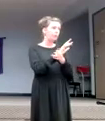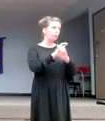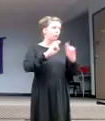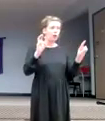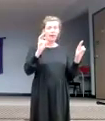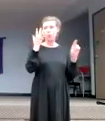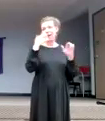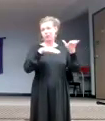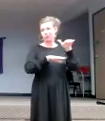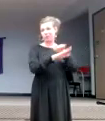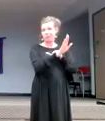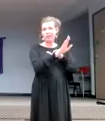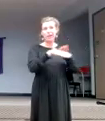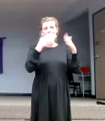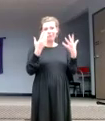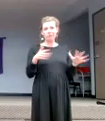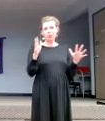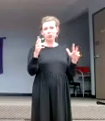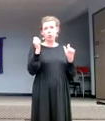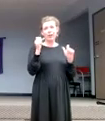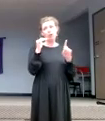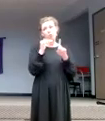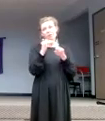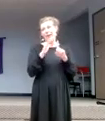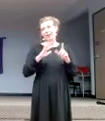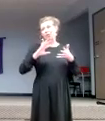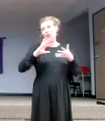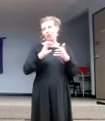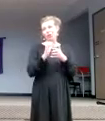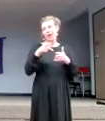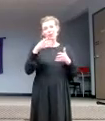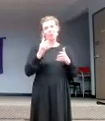you in and out of here. And again, just a reminder, the grinder pump is set up out in the back